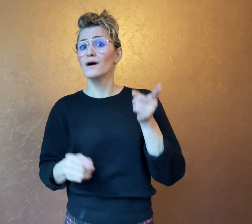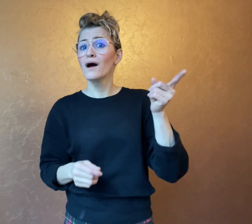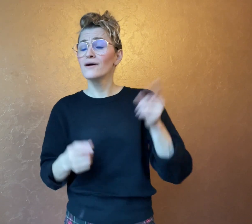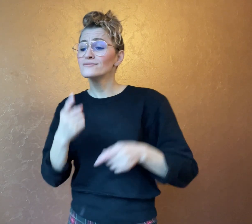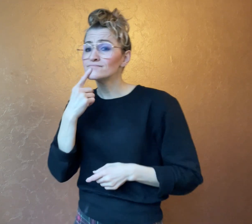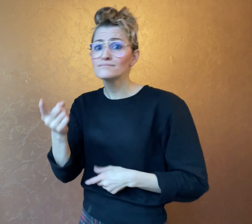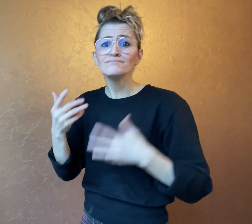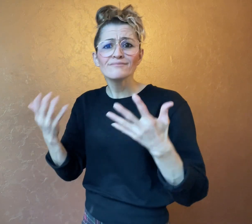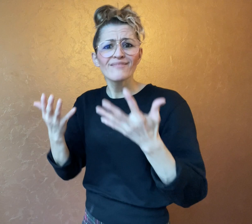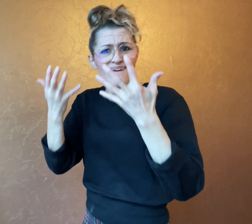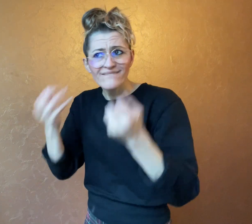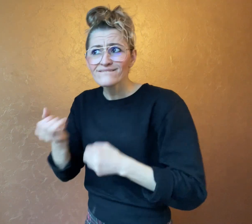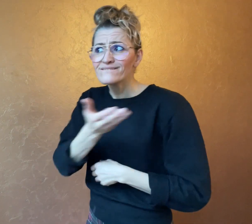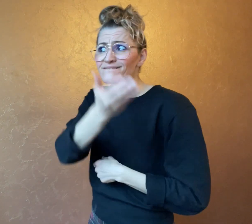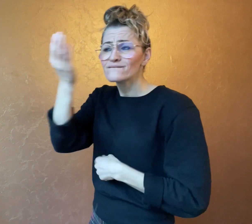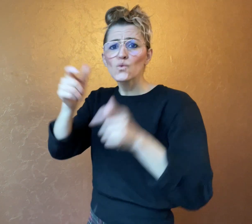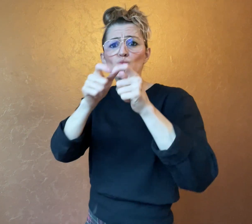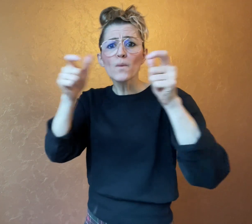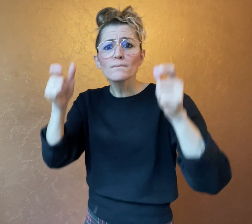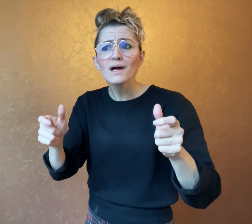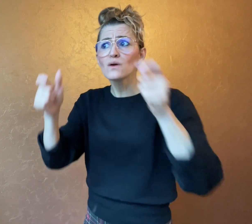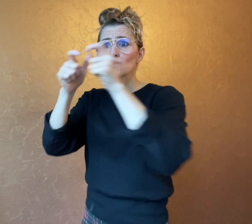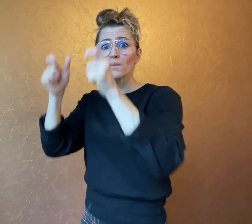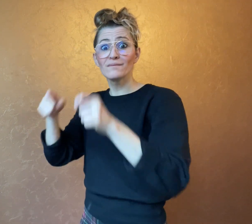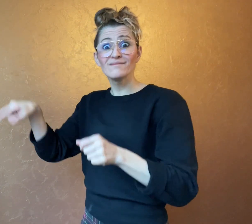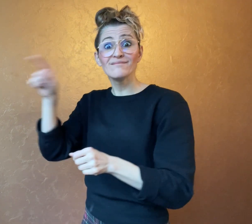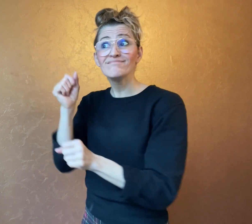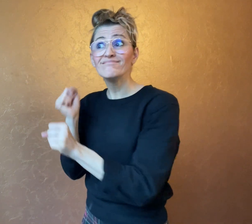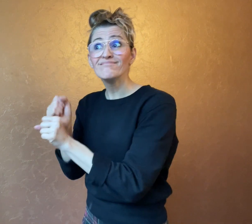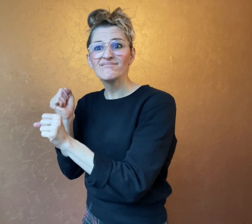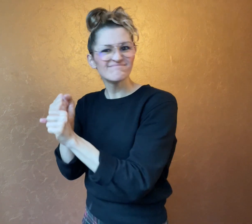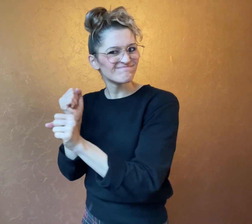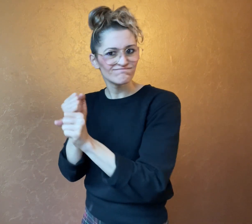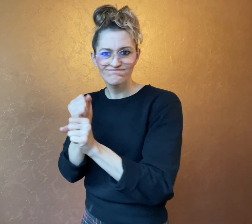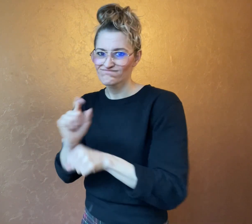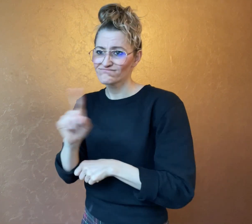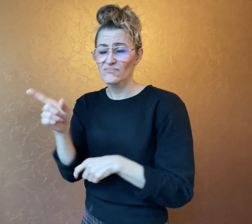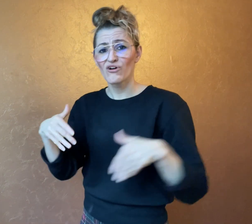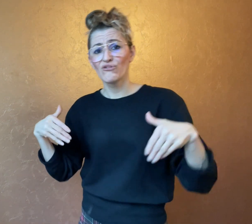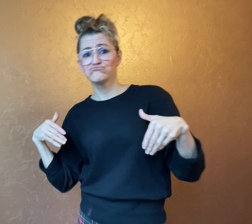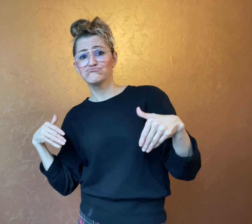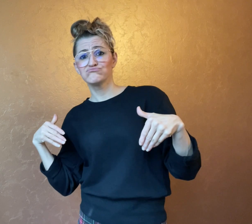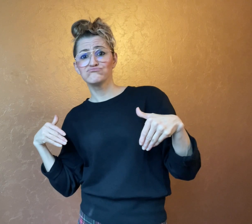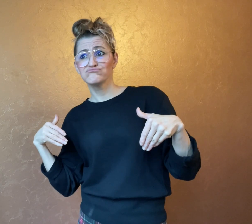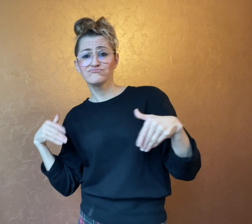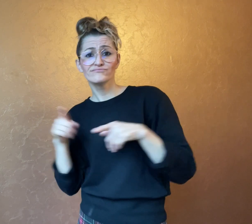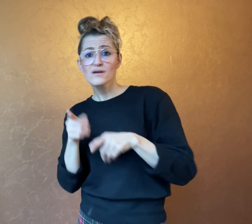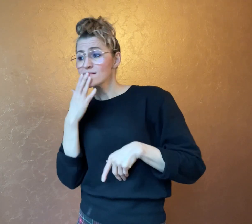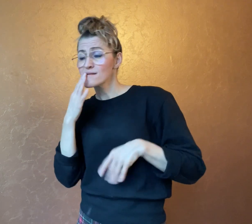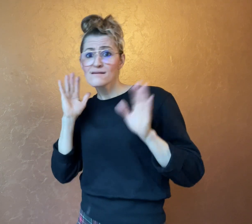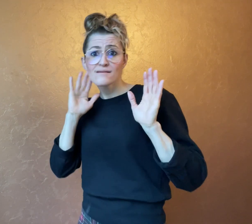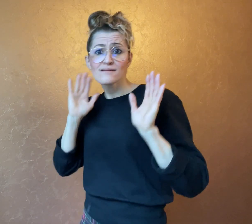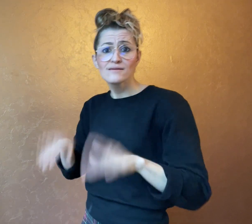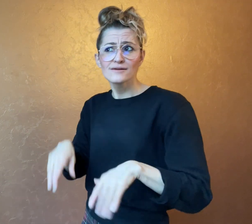who are not doing anything, and then we have companies